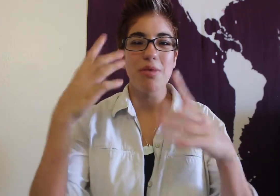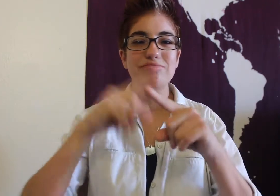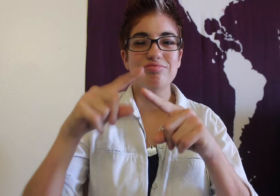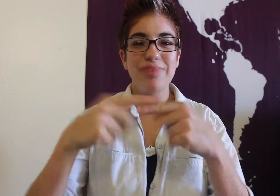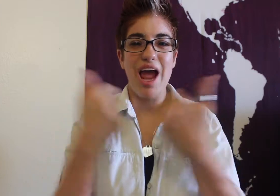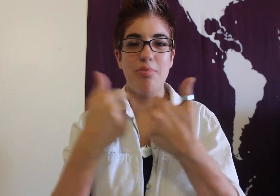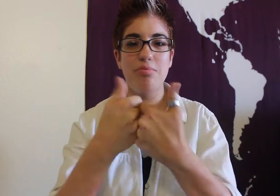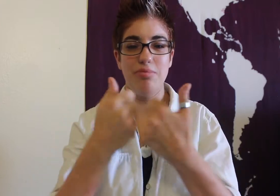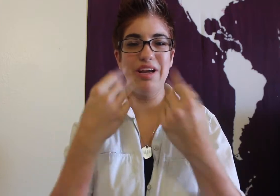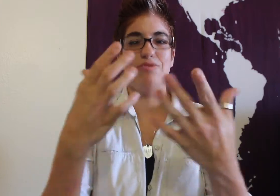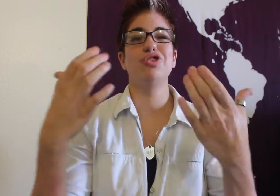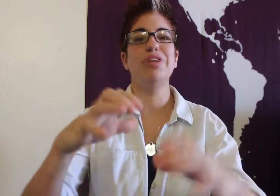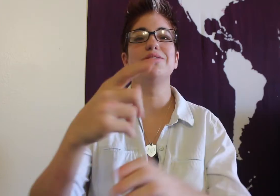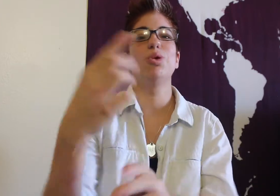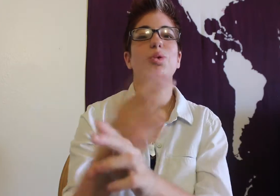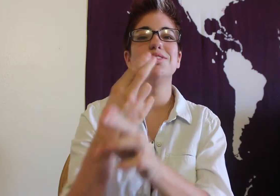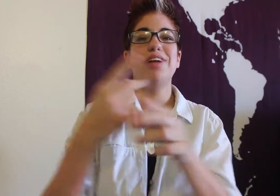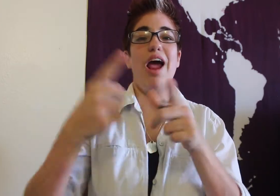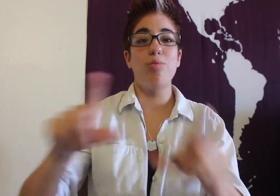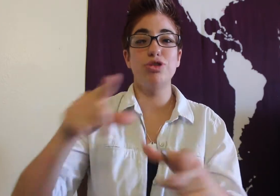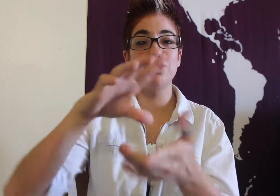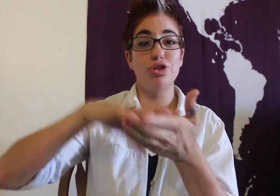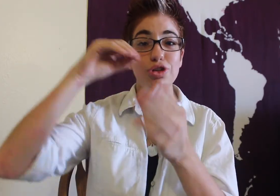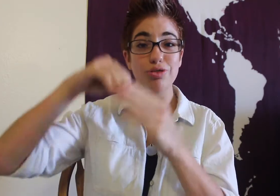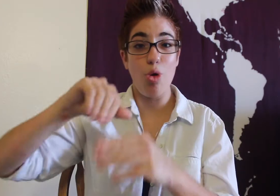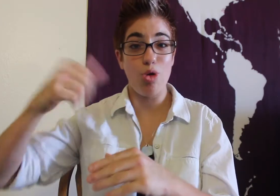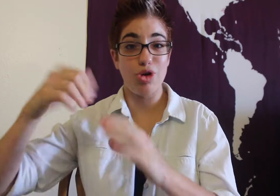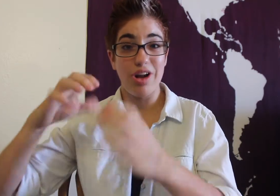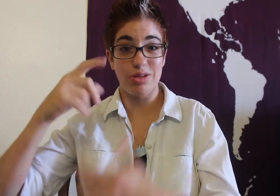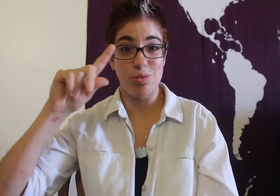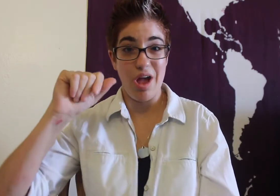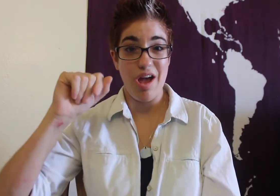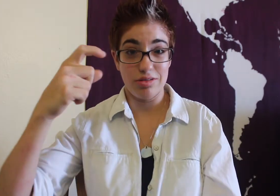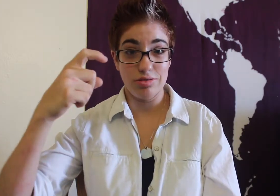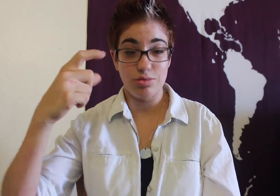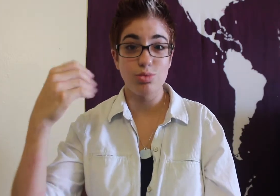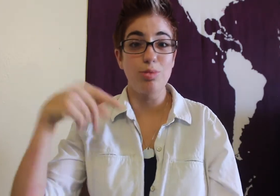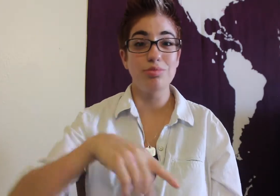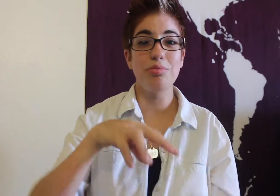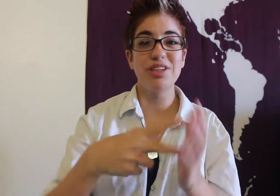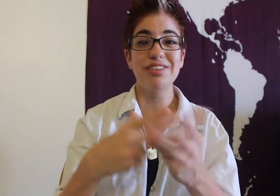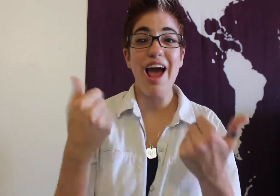Why? You will get to play many different kinds of game as a chance for you to use ASL and things you learned from 1AX.